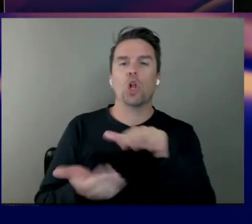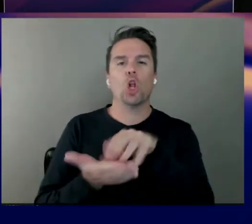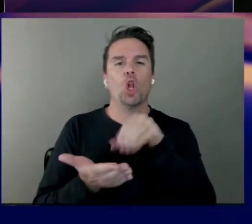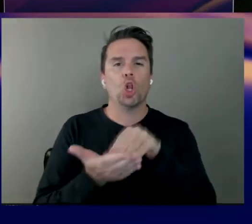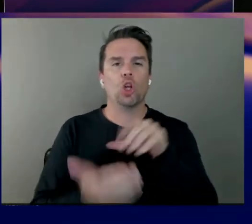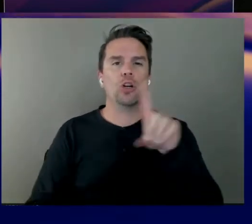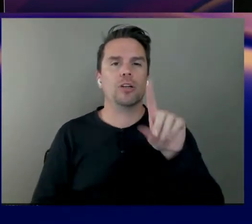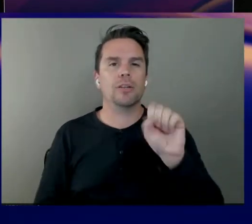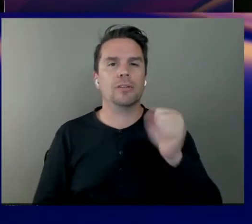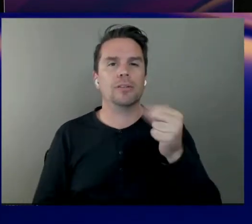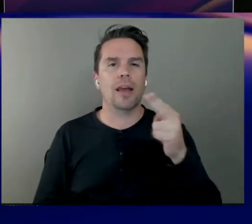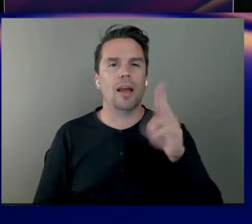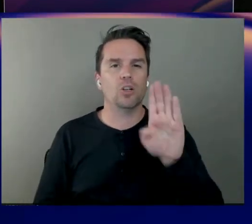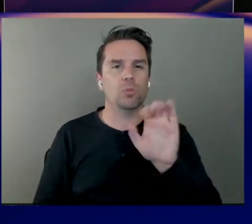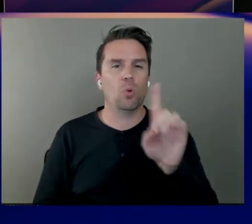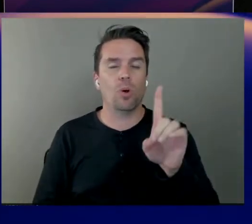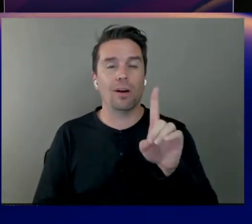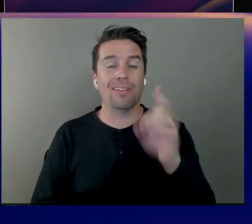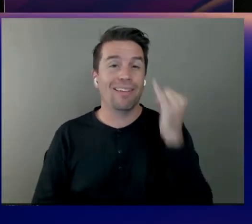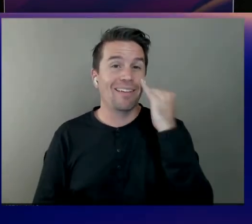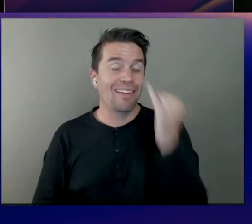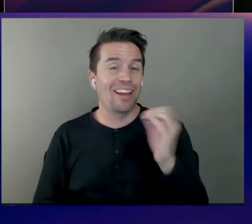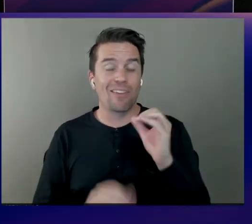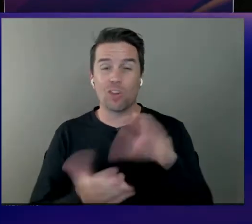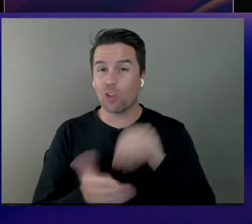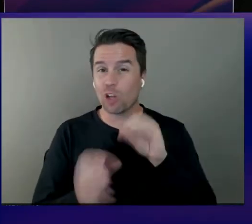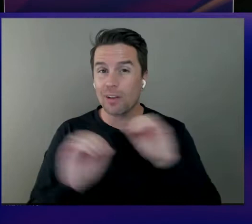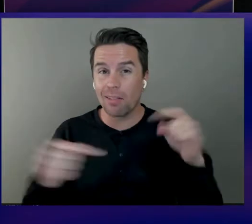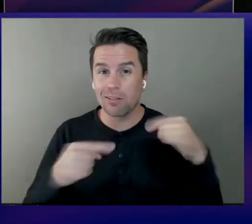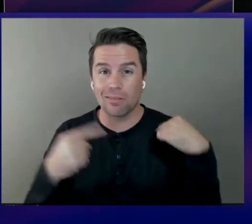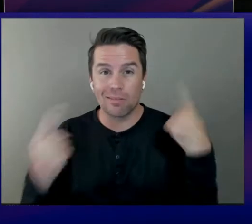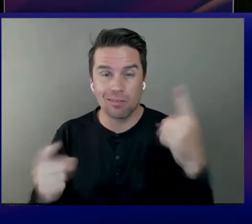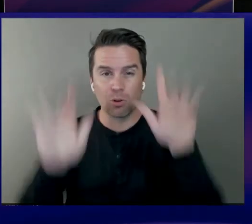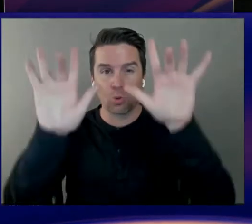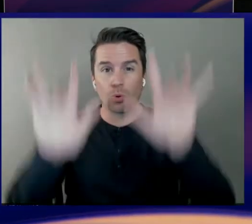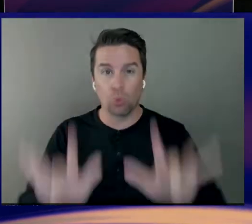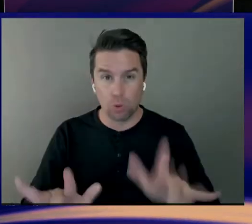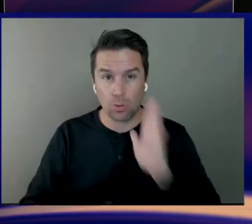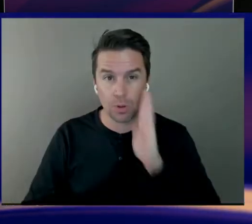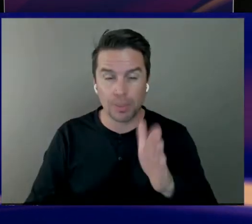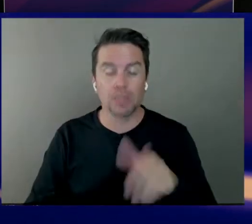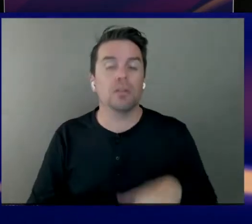you're not gonna have anything in there. So you wanna come to the course catalog. Now in Skill Builder,